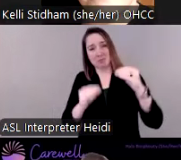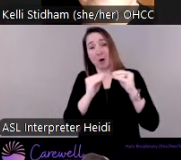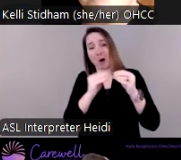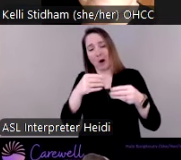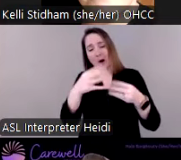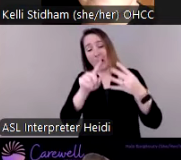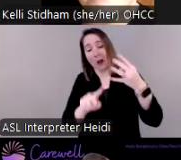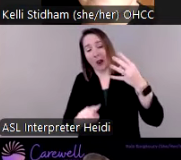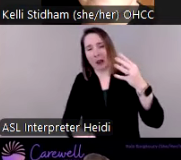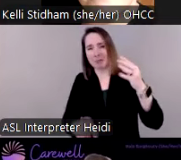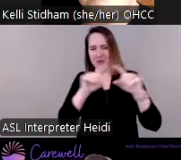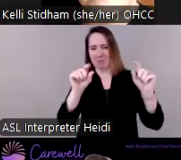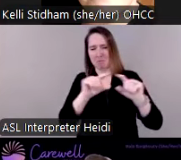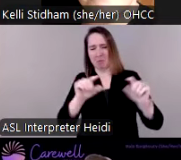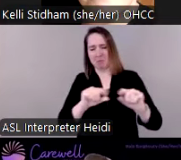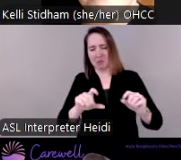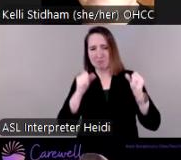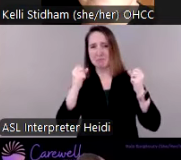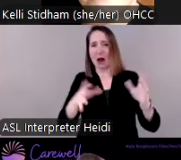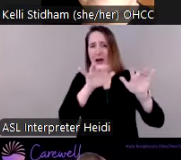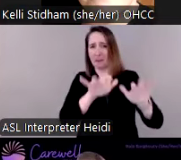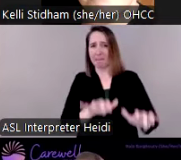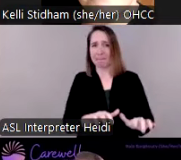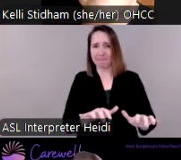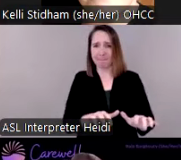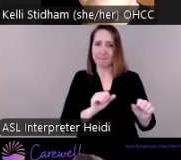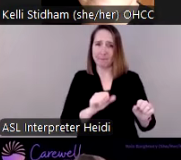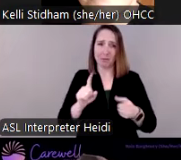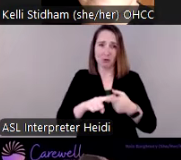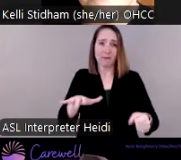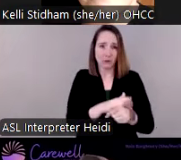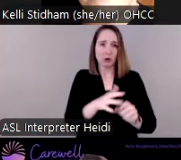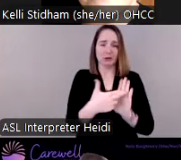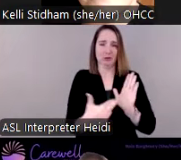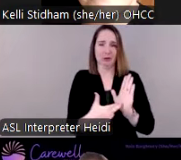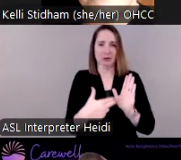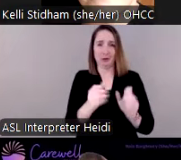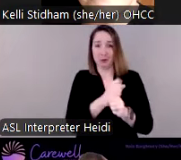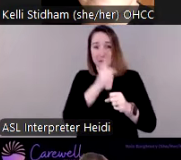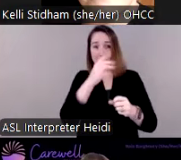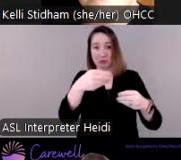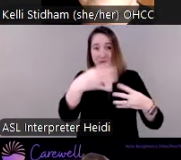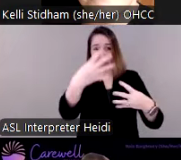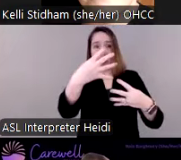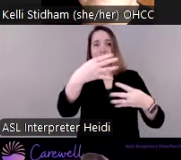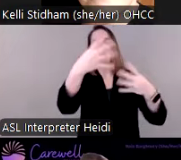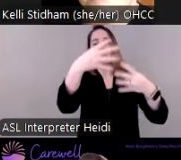lot of fields that you need to fill in uh in order to register. So, we want you